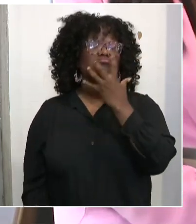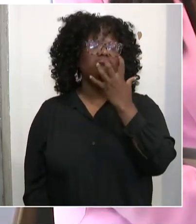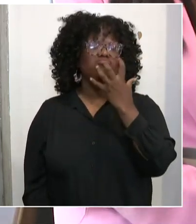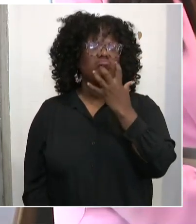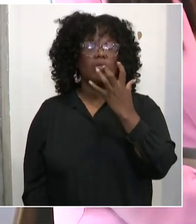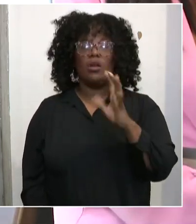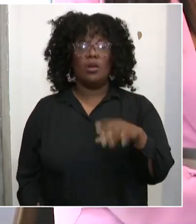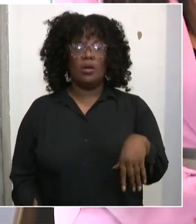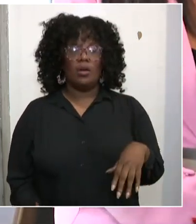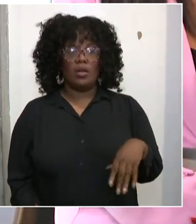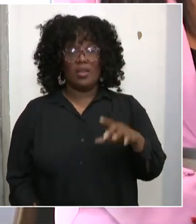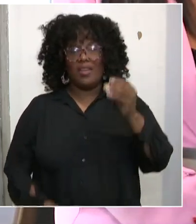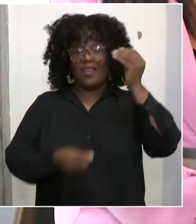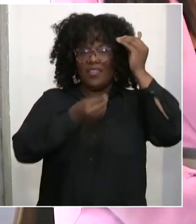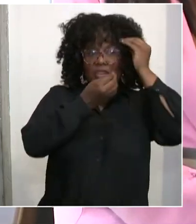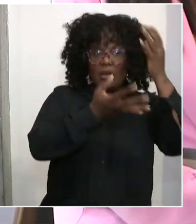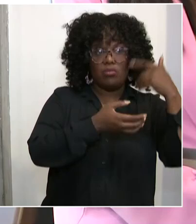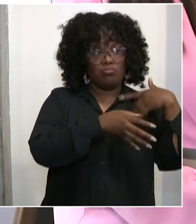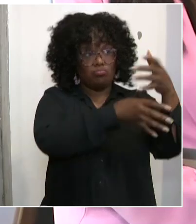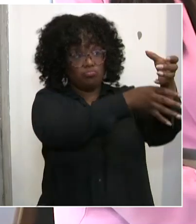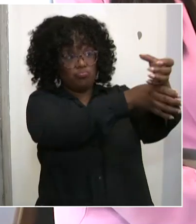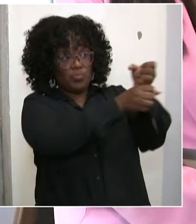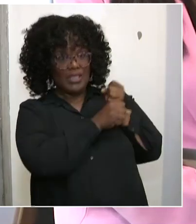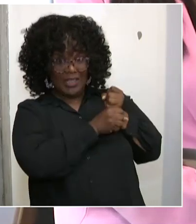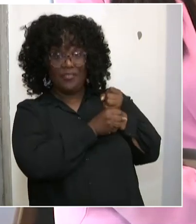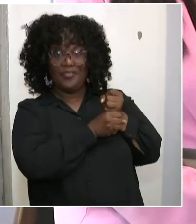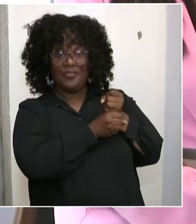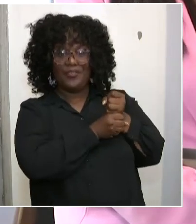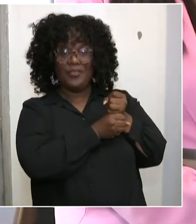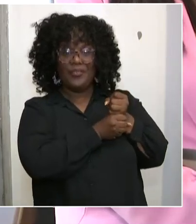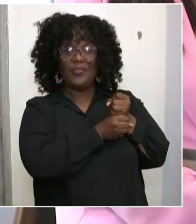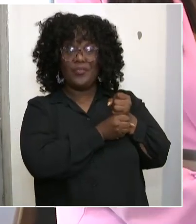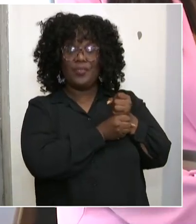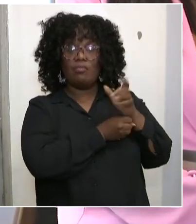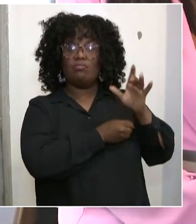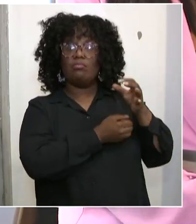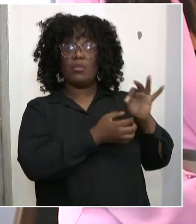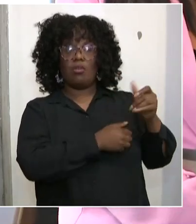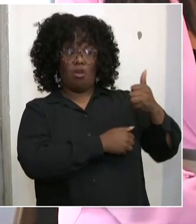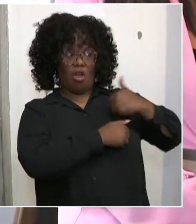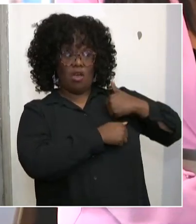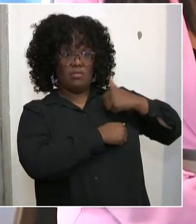information that's being put out by the army about what's actually gonna be there. Um,